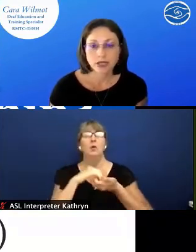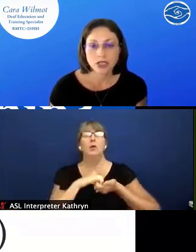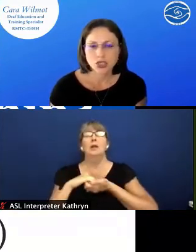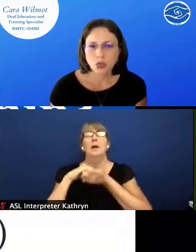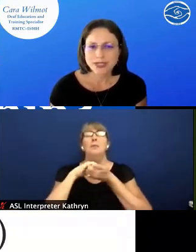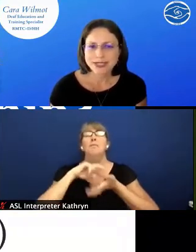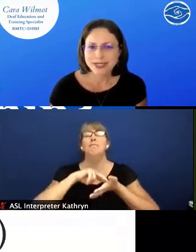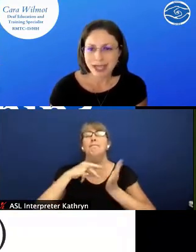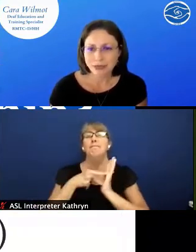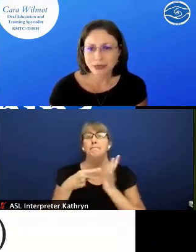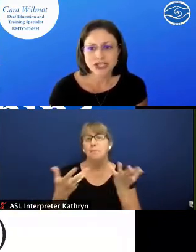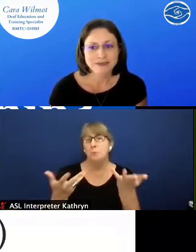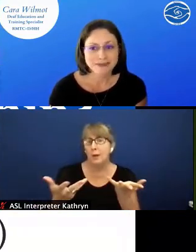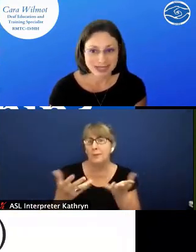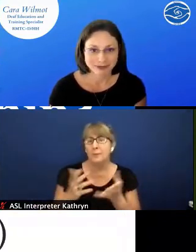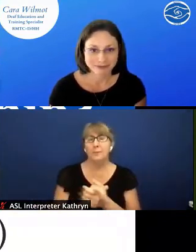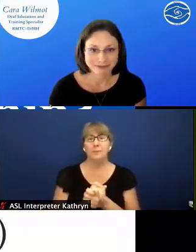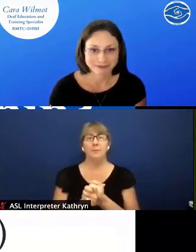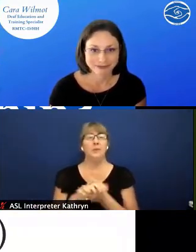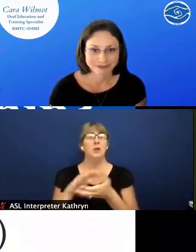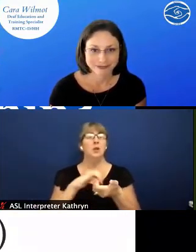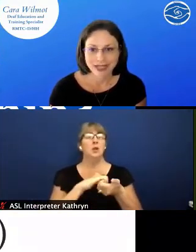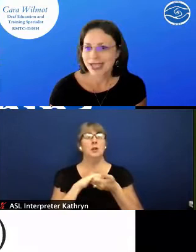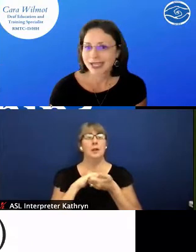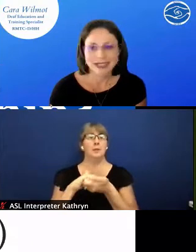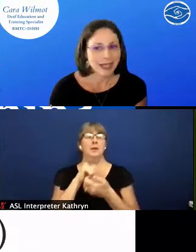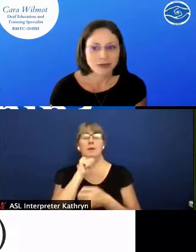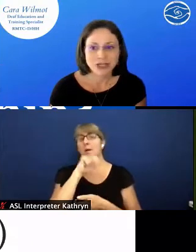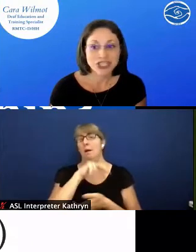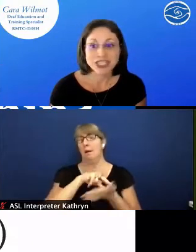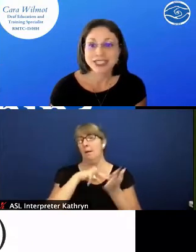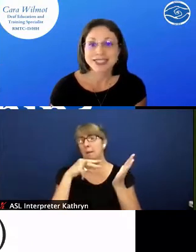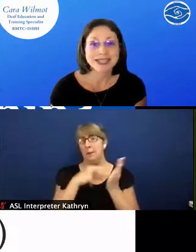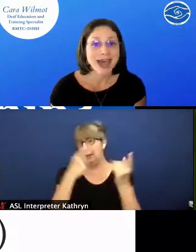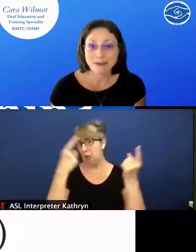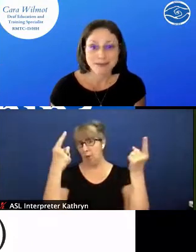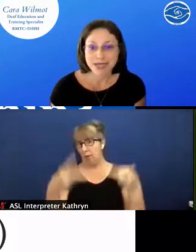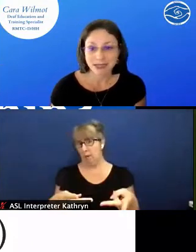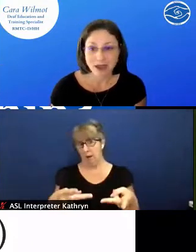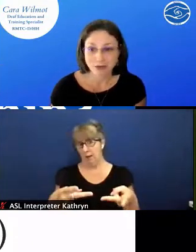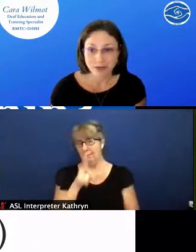So what does collaboration mean? Collaboration does not mean compromise,